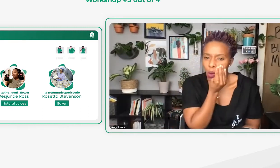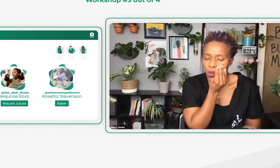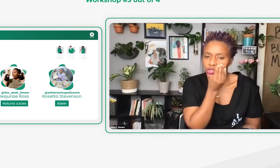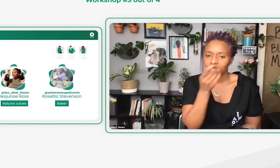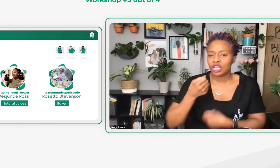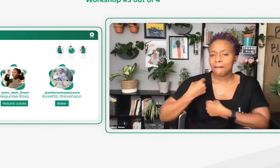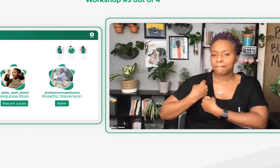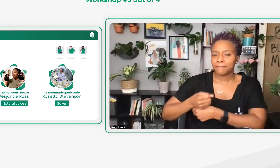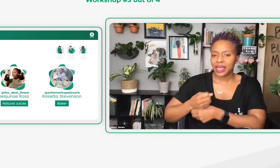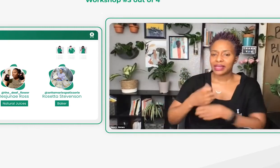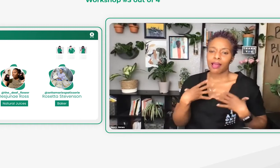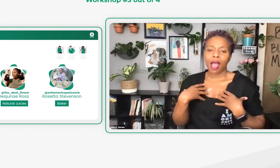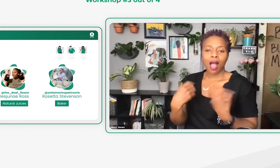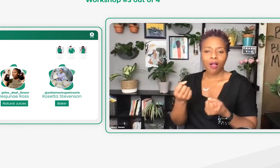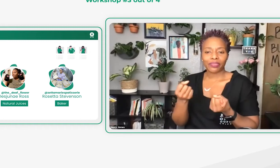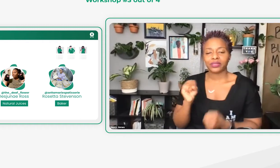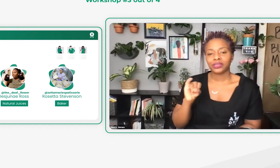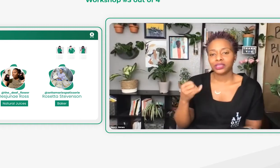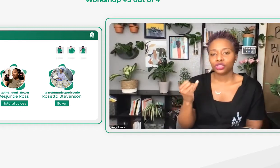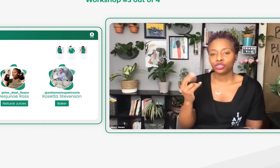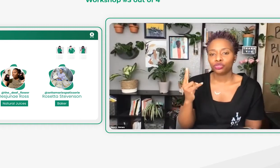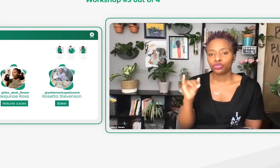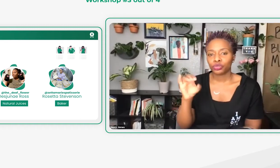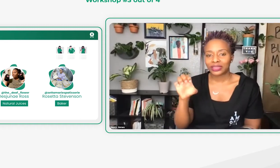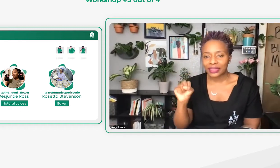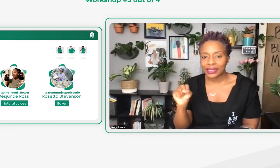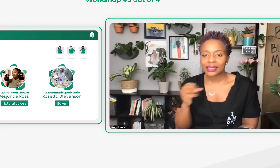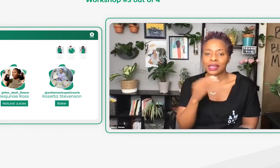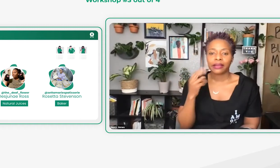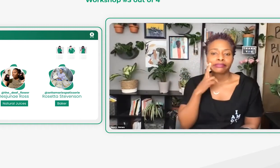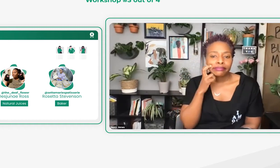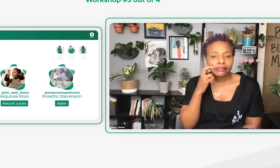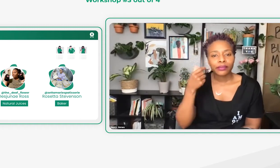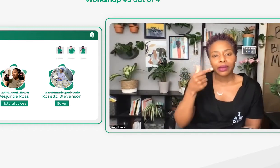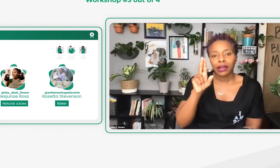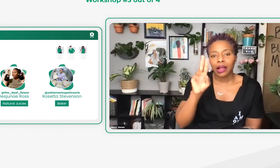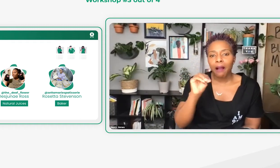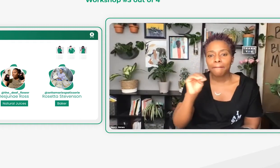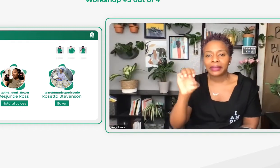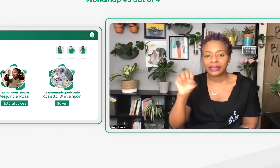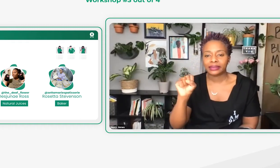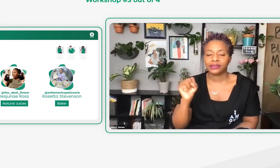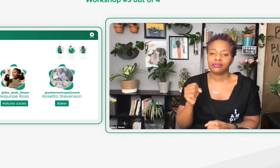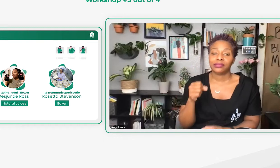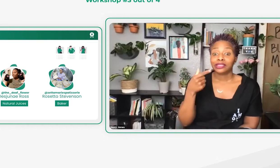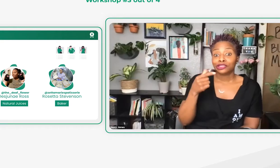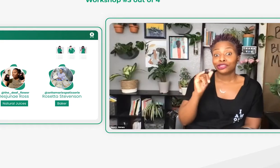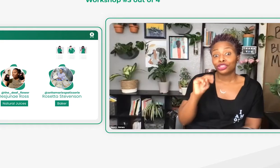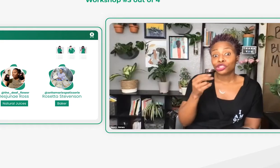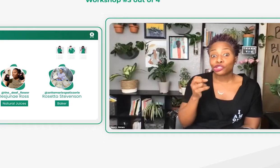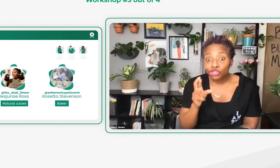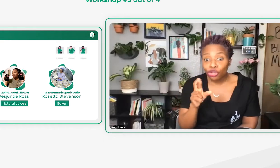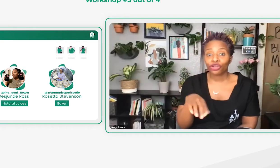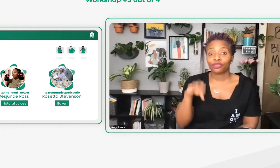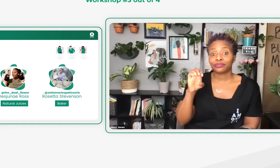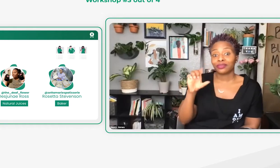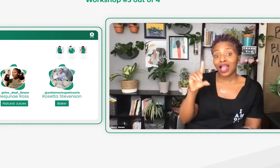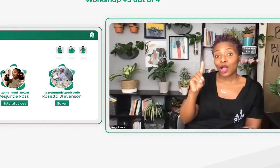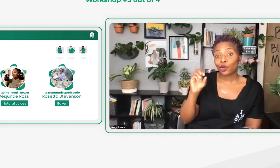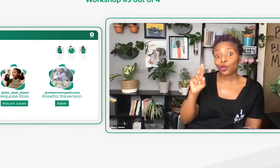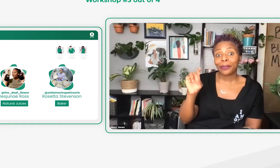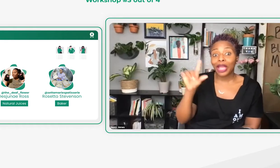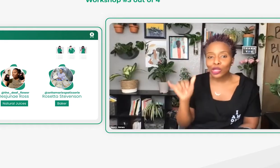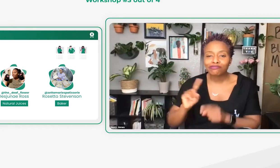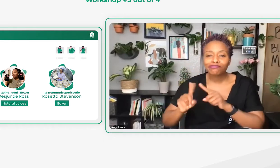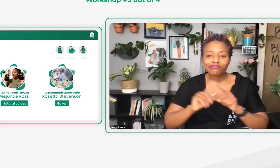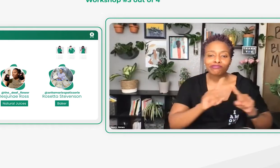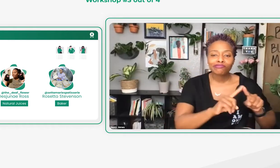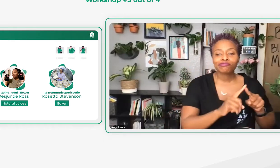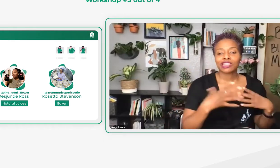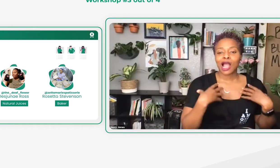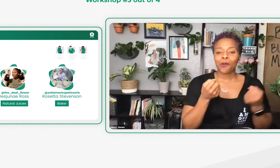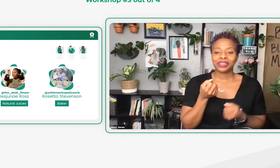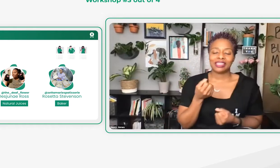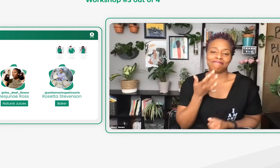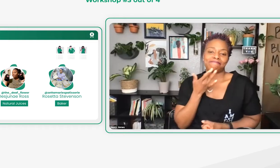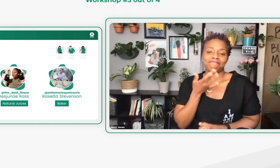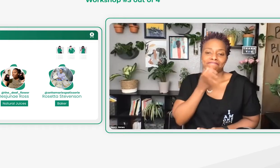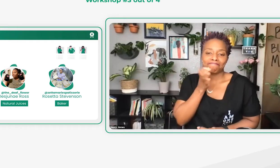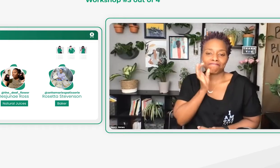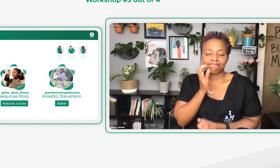Deaf Flour. She makes healthy organic juices, Commies. Some of them are elderberry, ginger